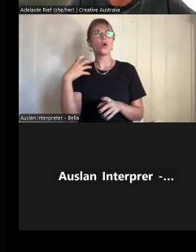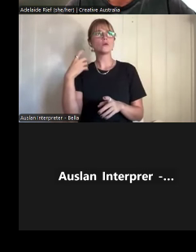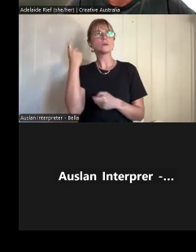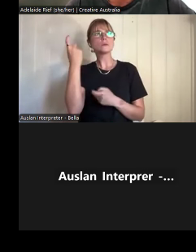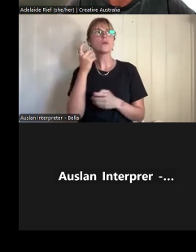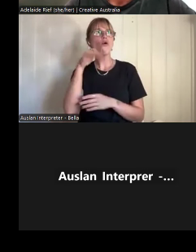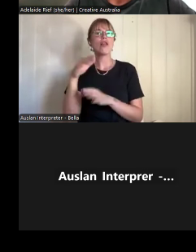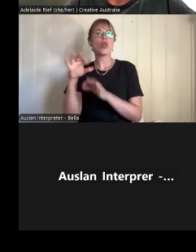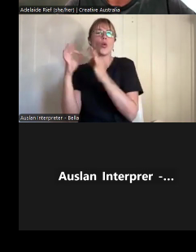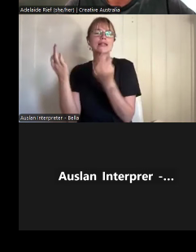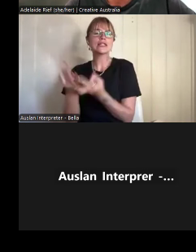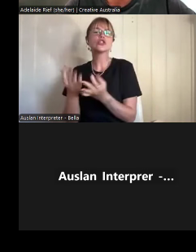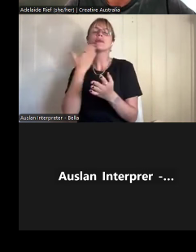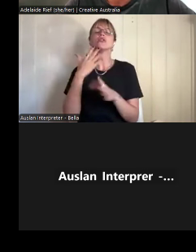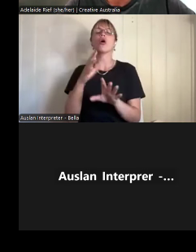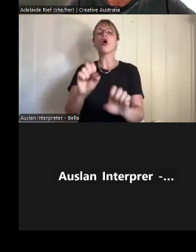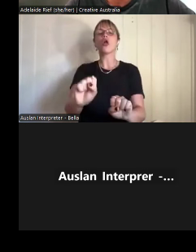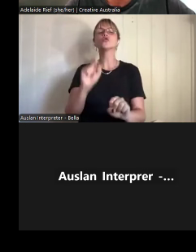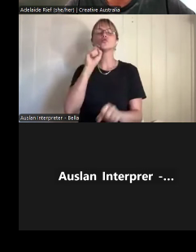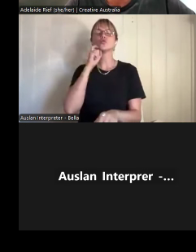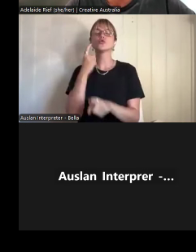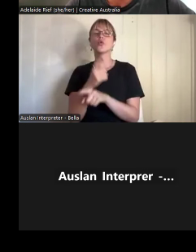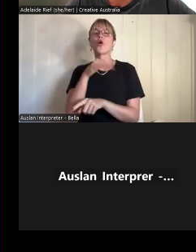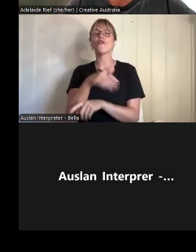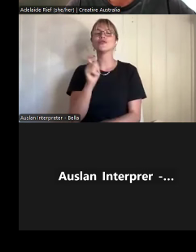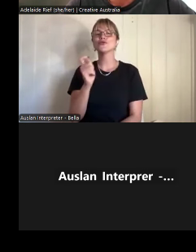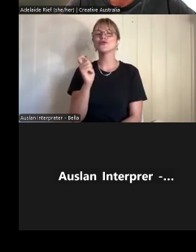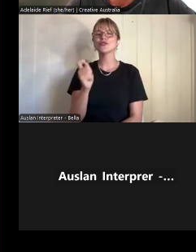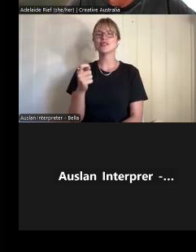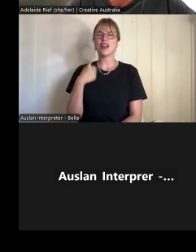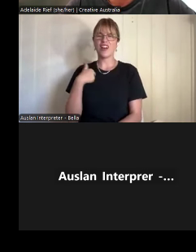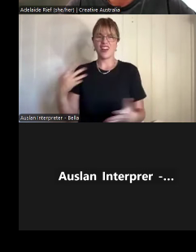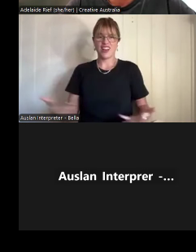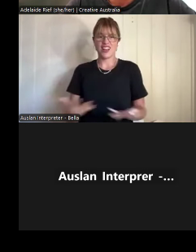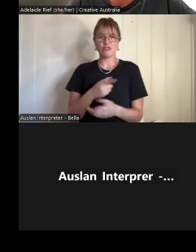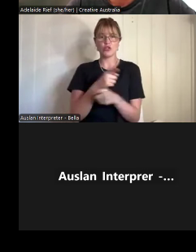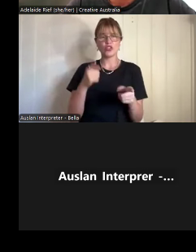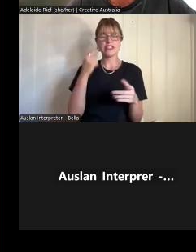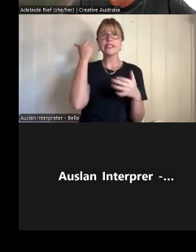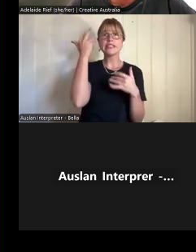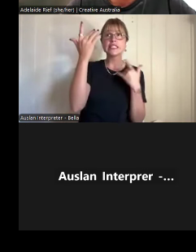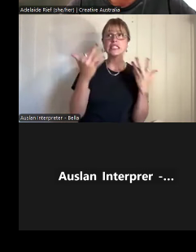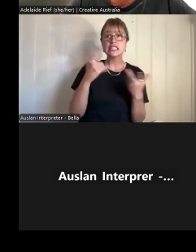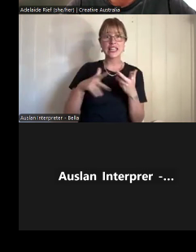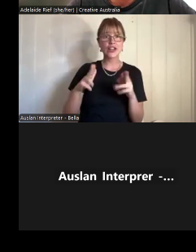in a moment. Actually, I encourage you to think about whether or not you know any artists or arts